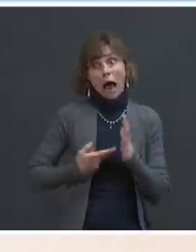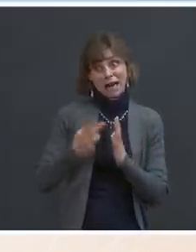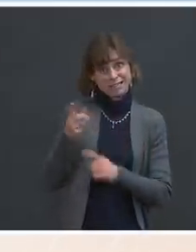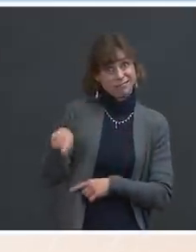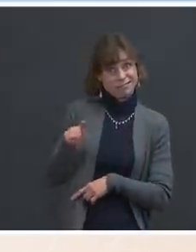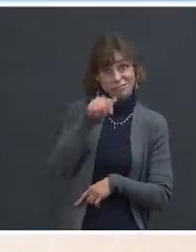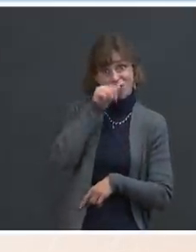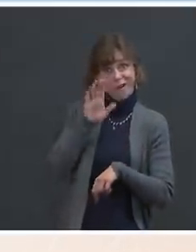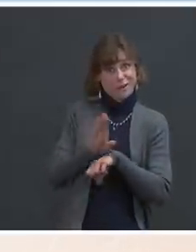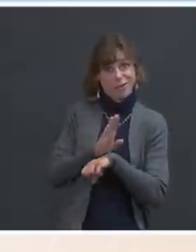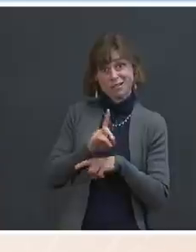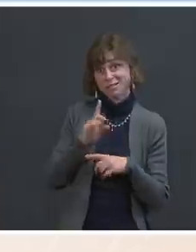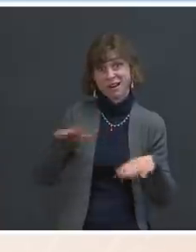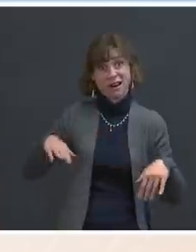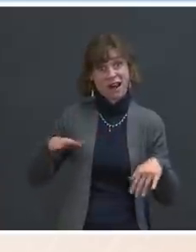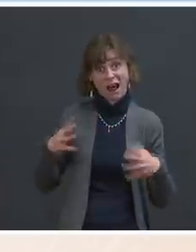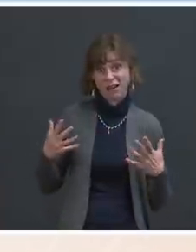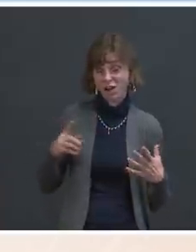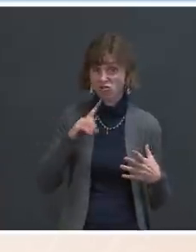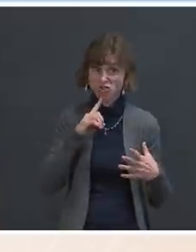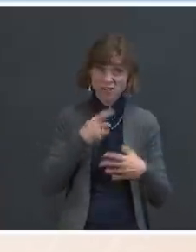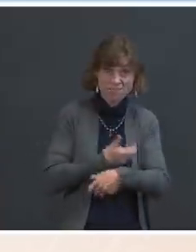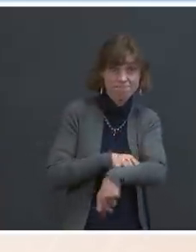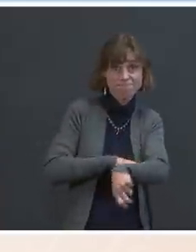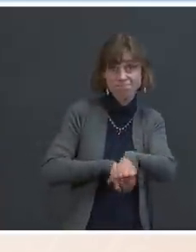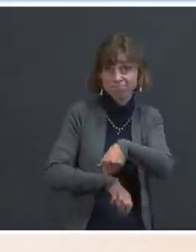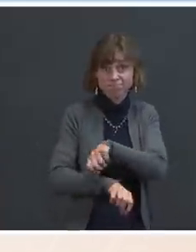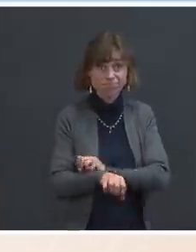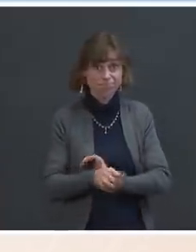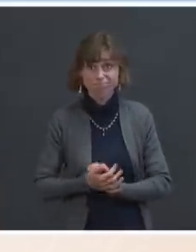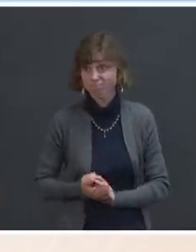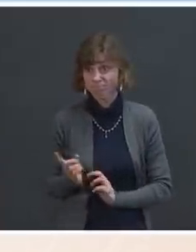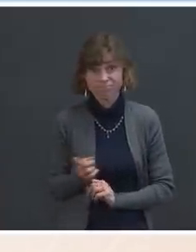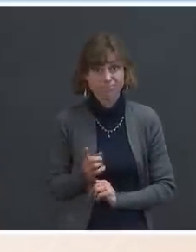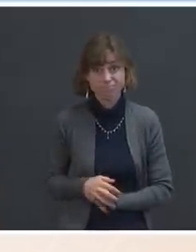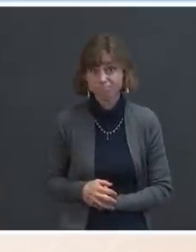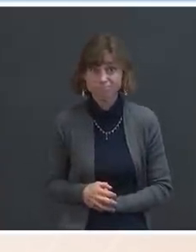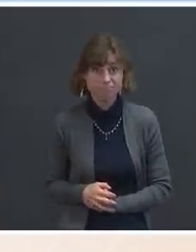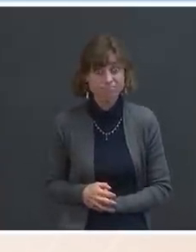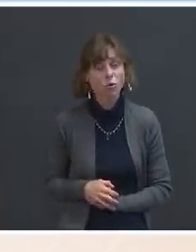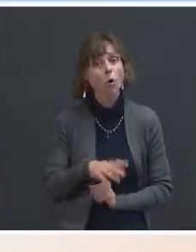One of the mechanisms that was really effective under the Obama-Biden administration was: